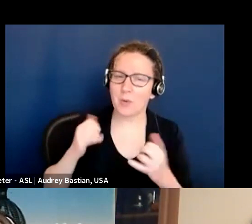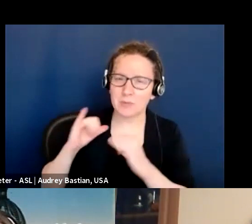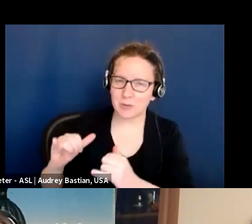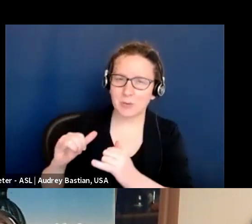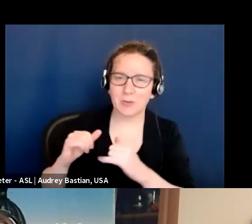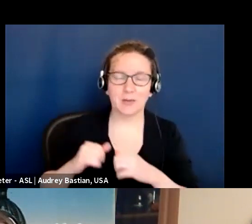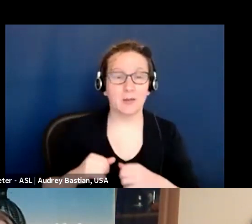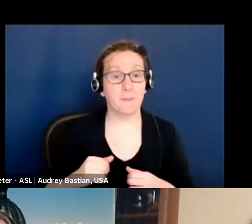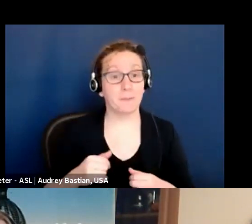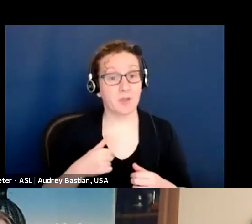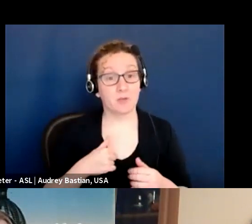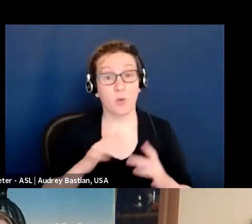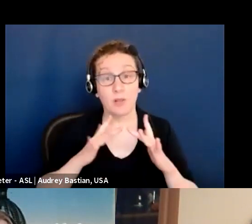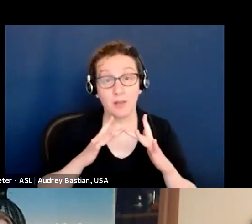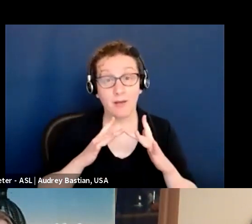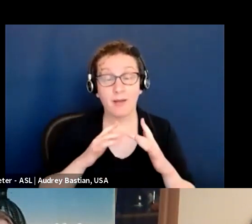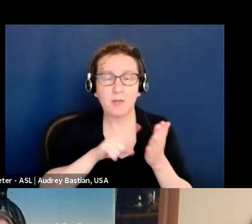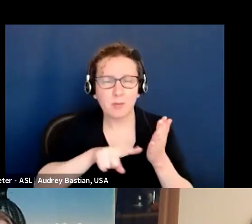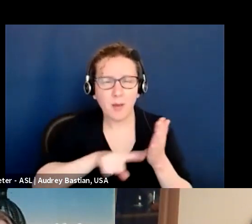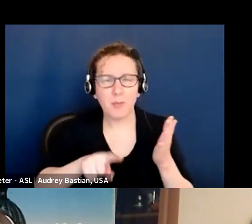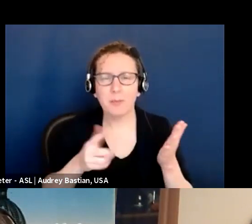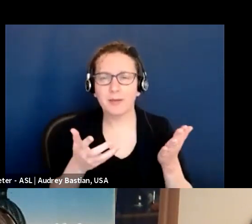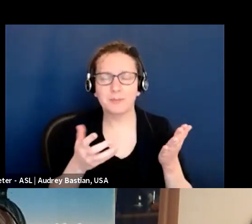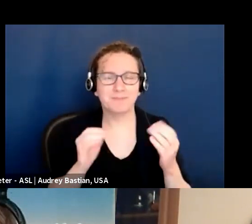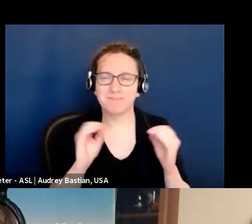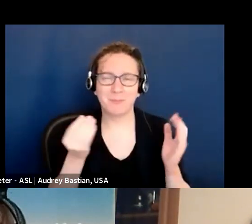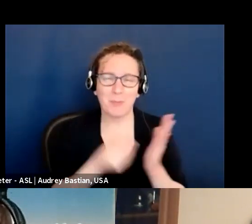So I went online and I looked it up and I was like I don't have the money for this.